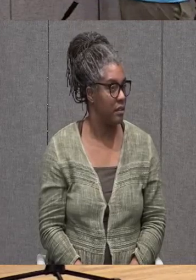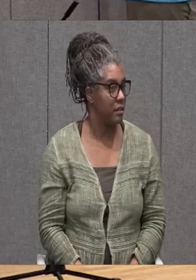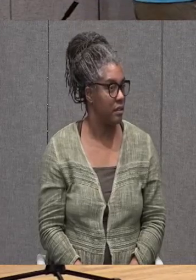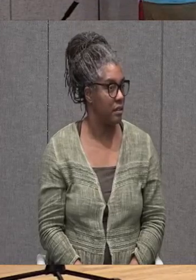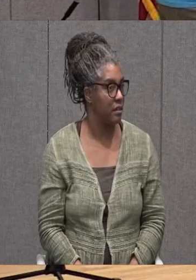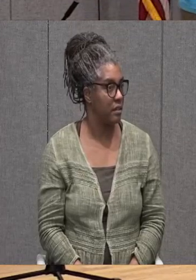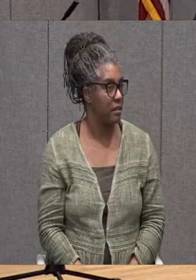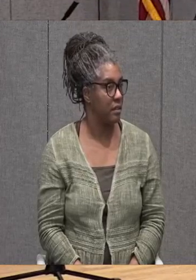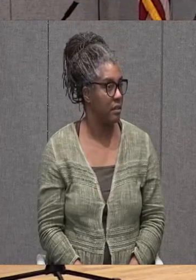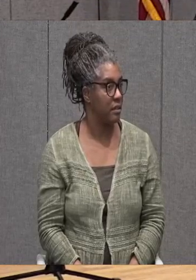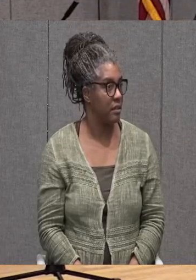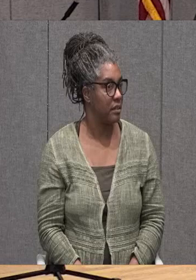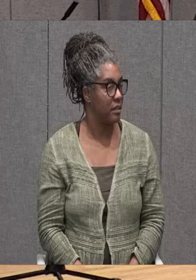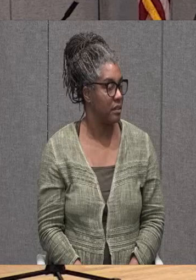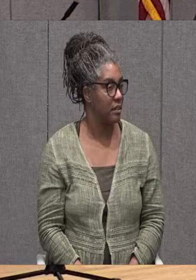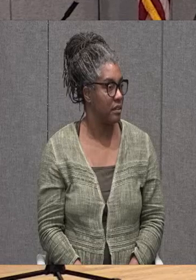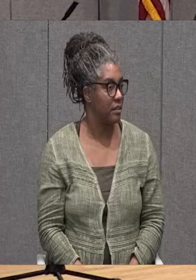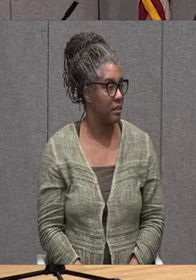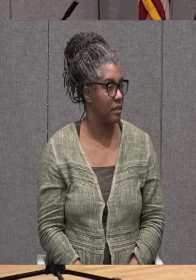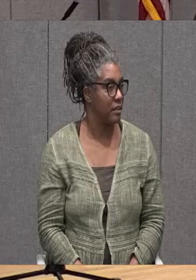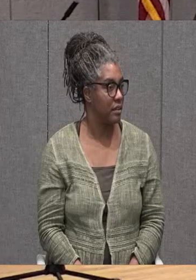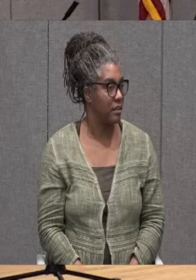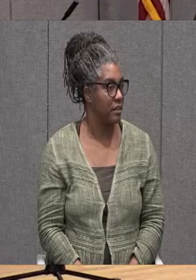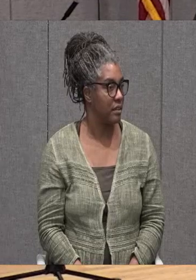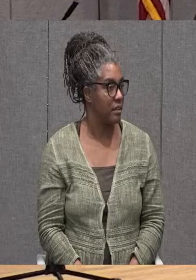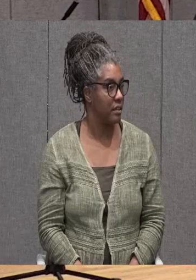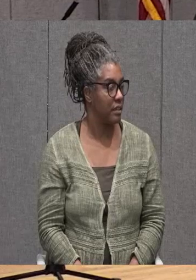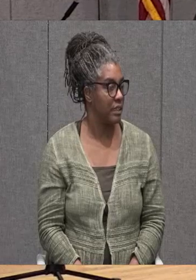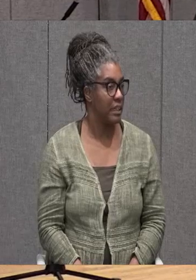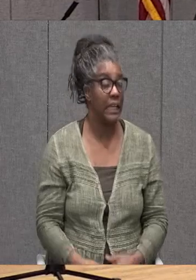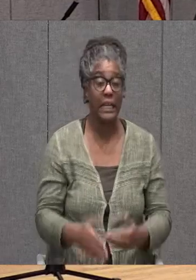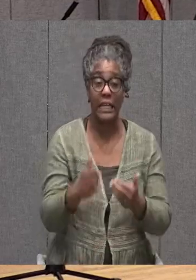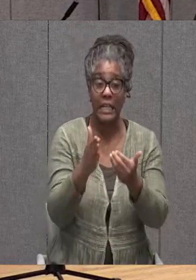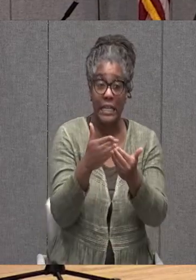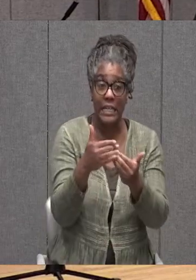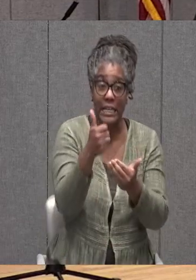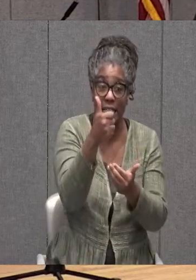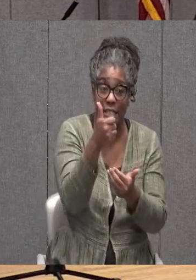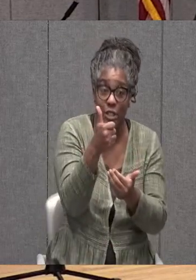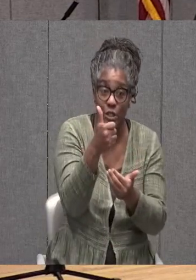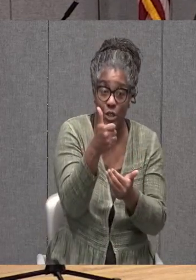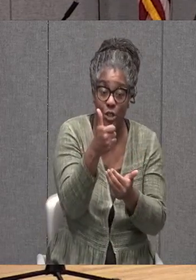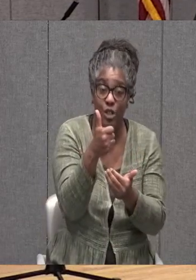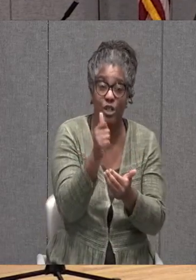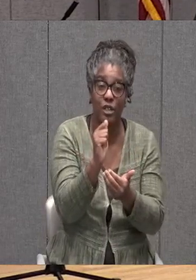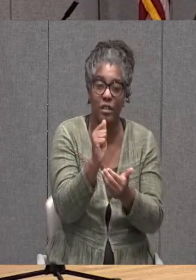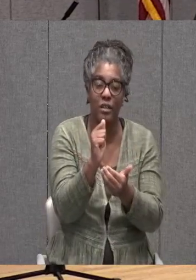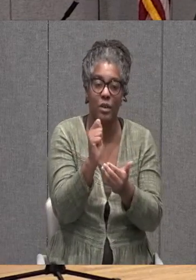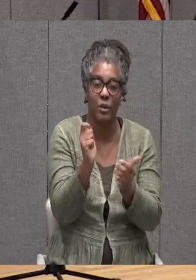And if it's getting easier - Can I be your partner? You can try a smaller target, if it's still hard,